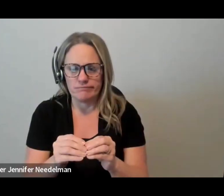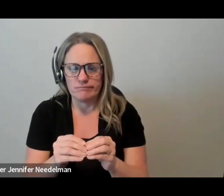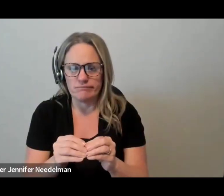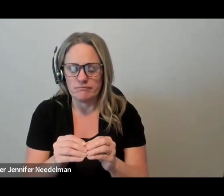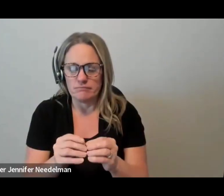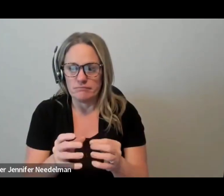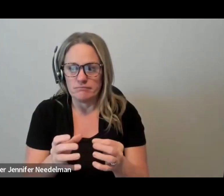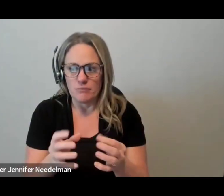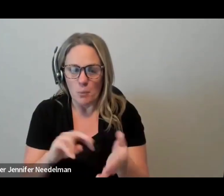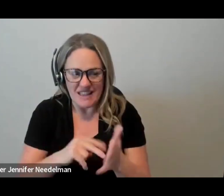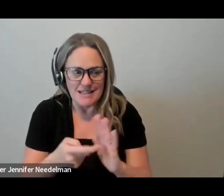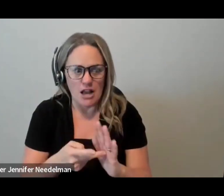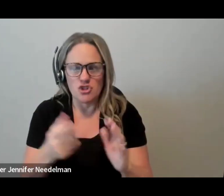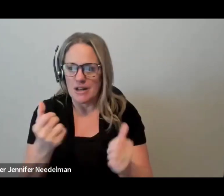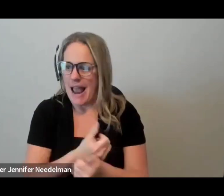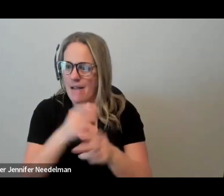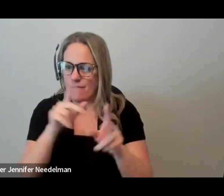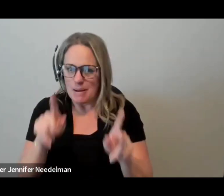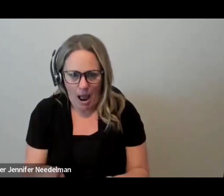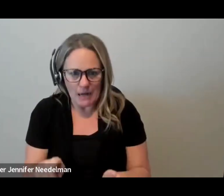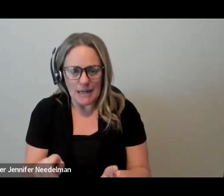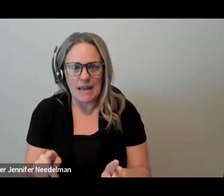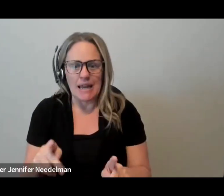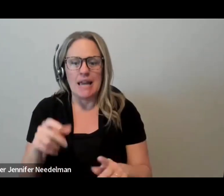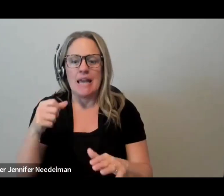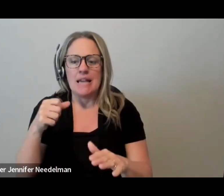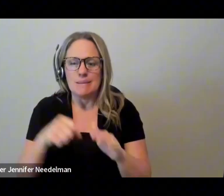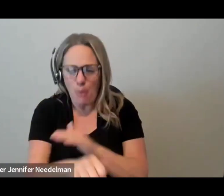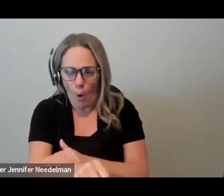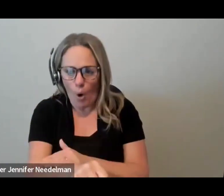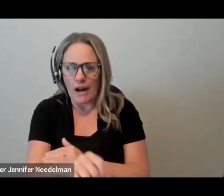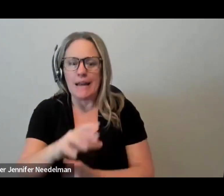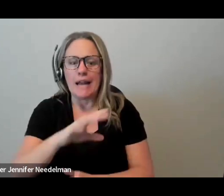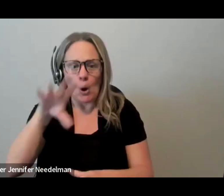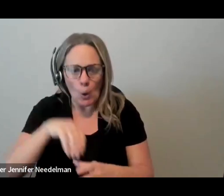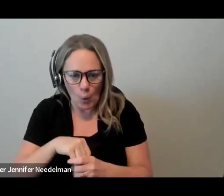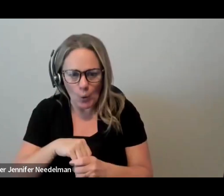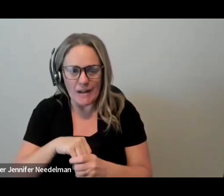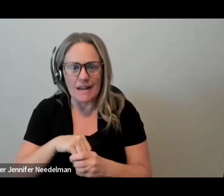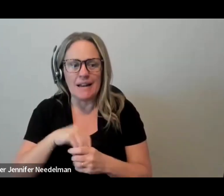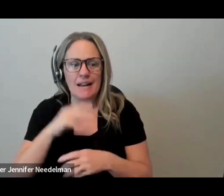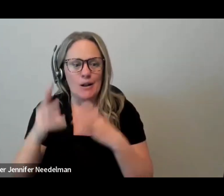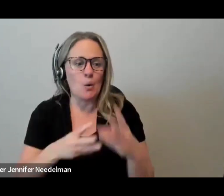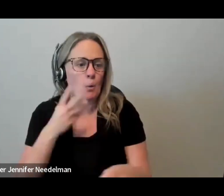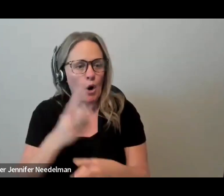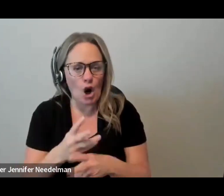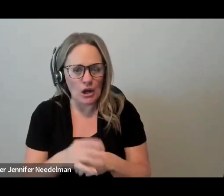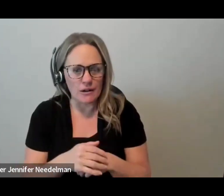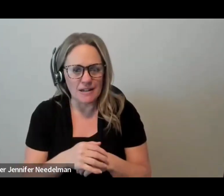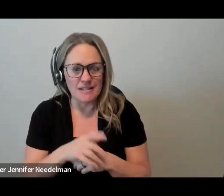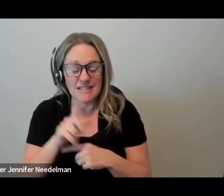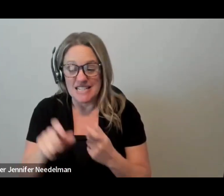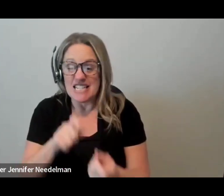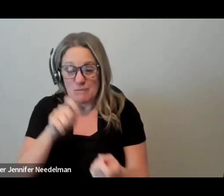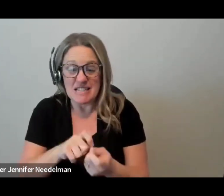that everybody is really born included and it's society and, and specifically public schools often